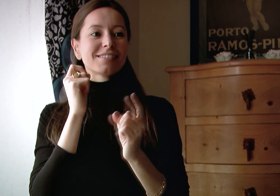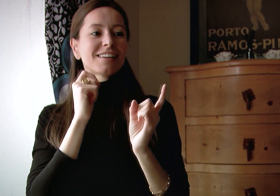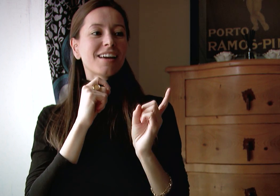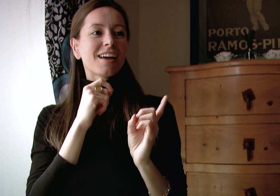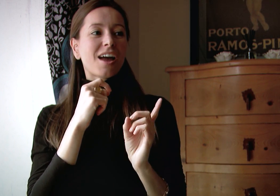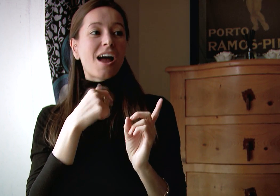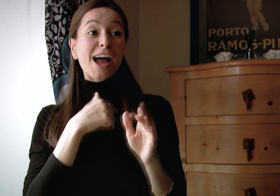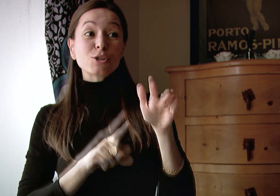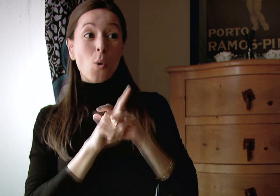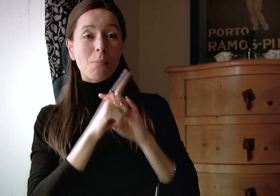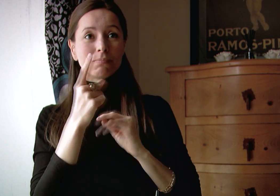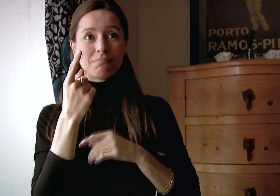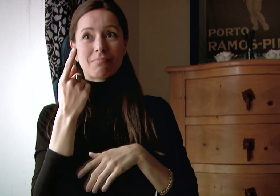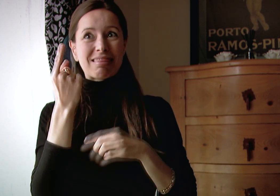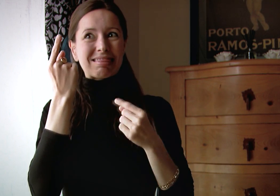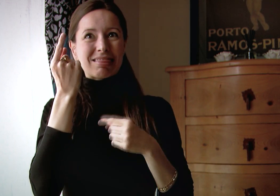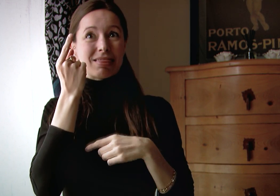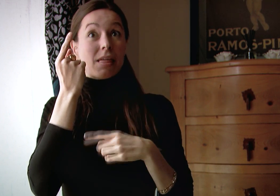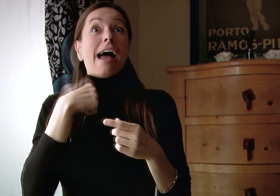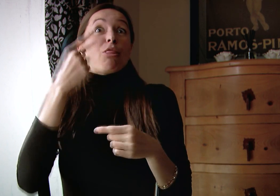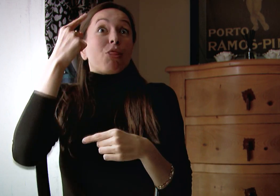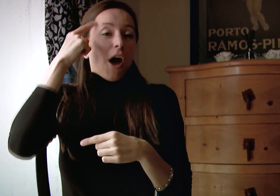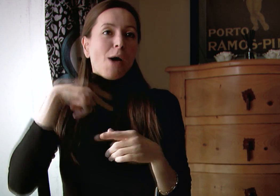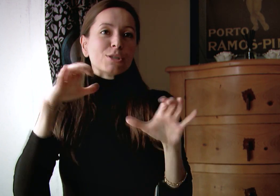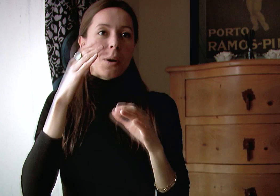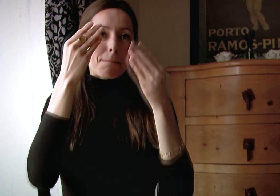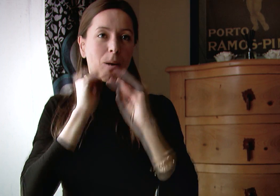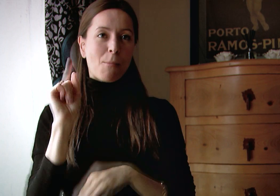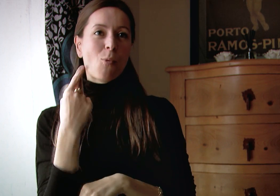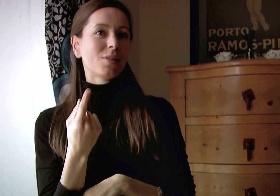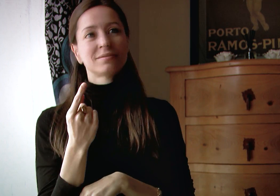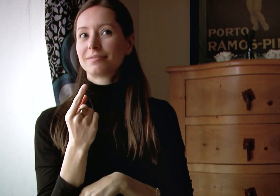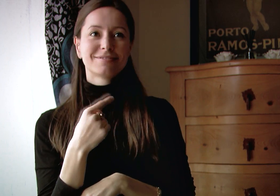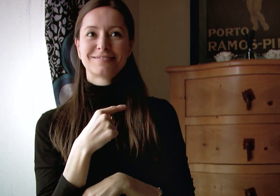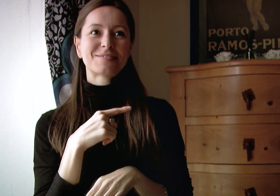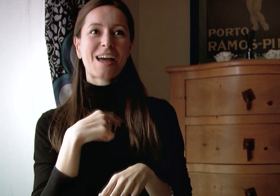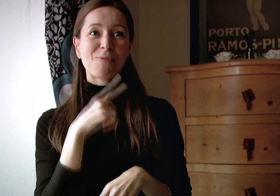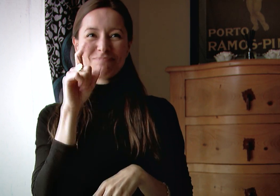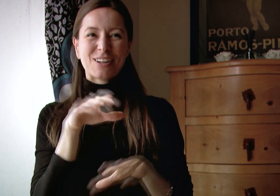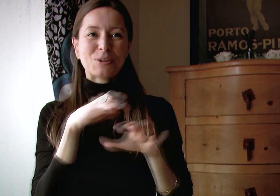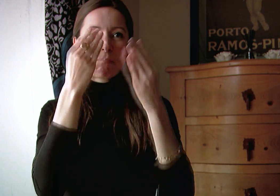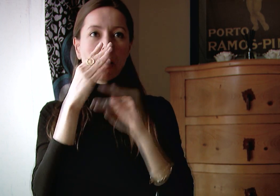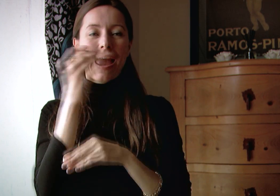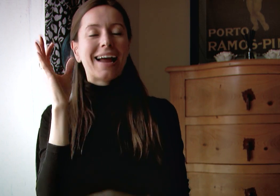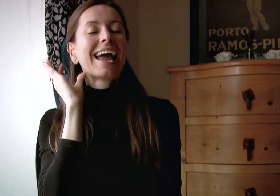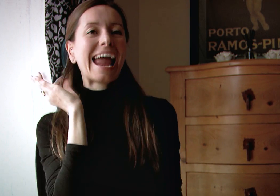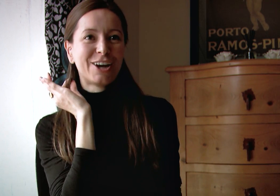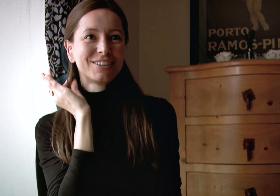A story: I showed up at this job. I thought I was going to do just the make up but soon found out I had to do the hair too.